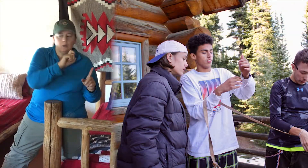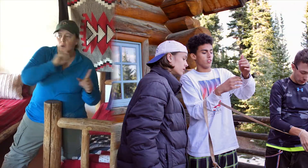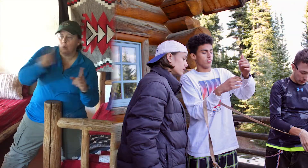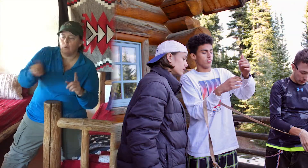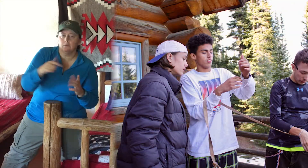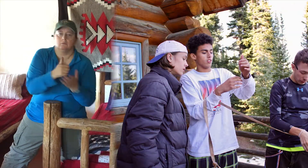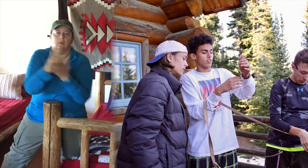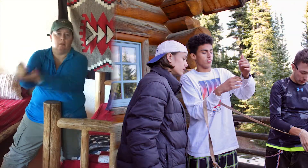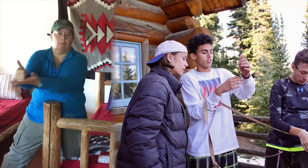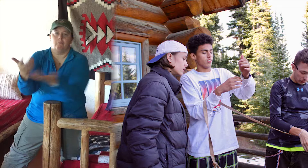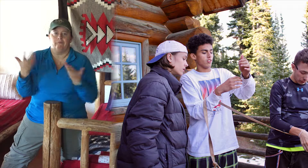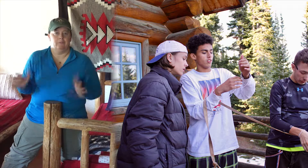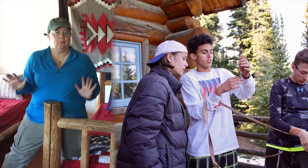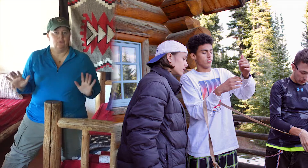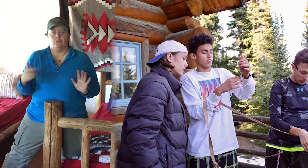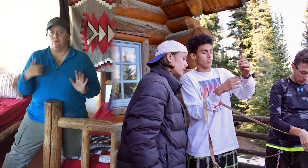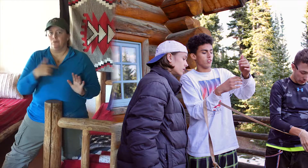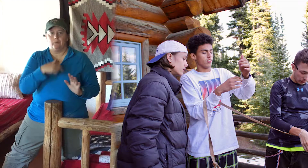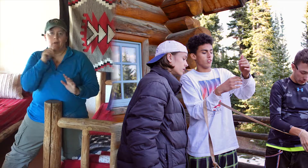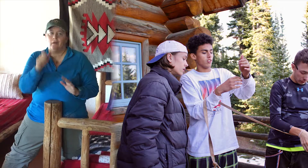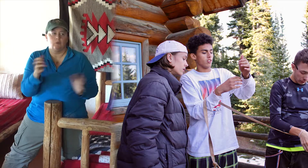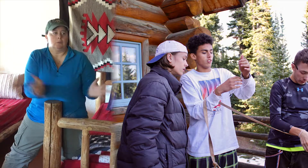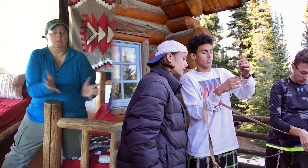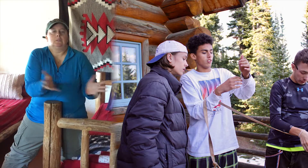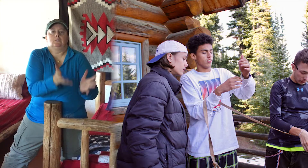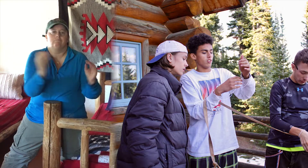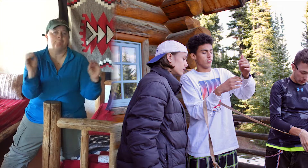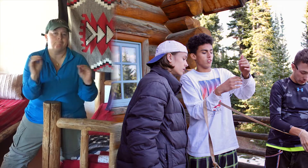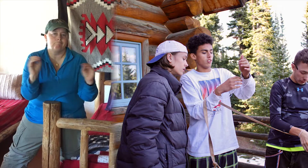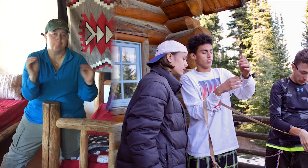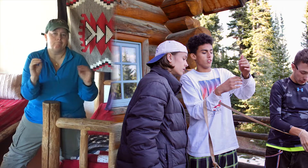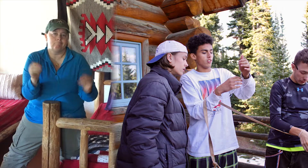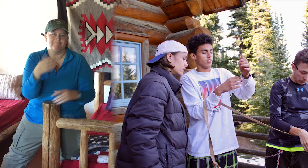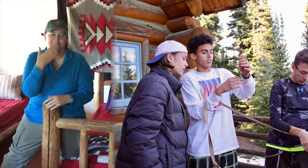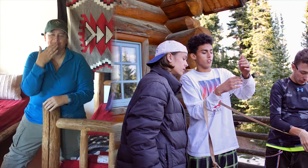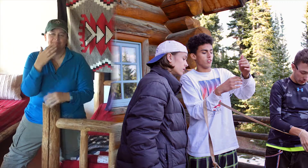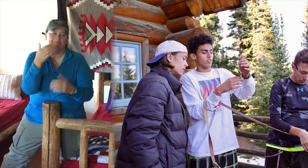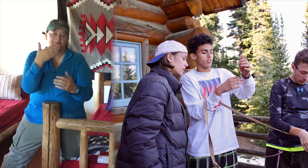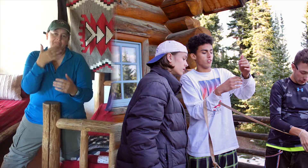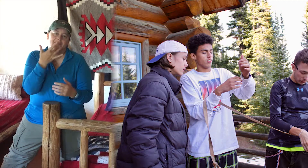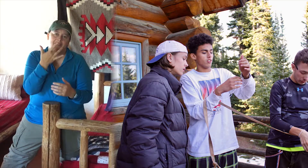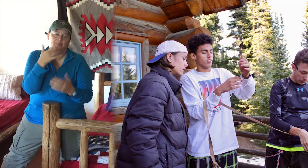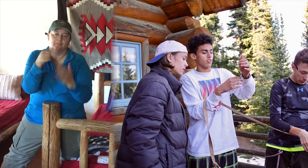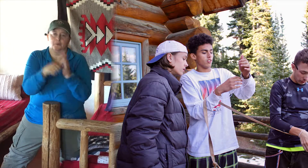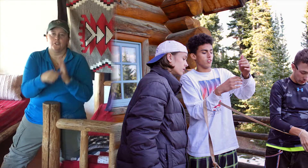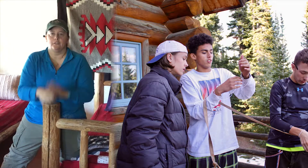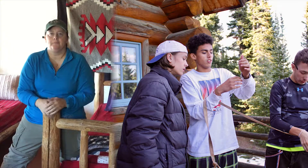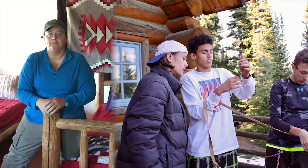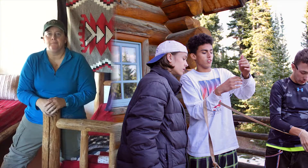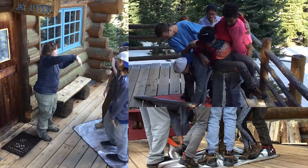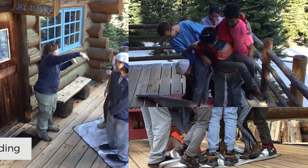They would go and help each other. We didn't have to jump in and encourage them to do that. They just did it. That was really something I was impressed by.